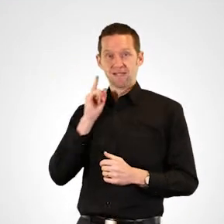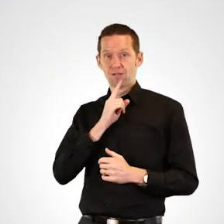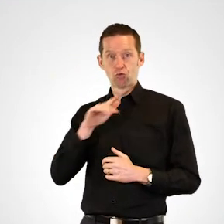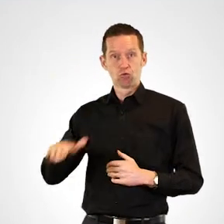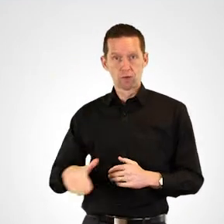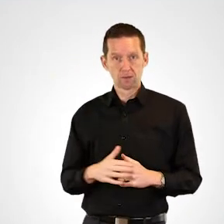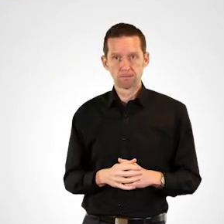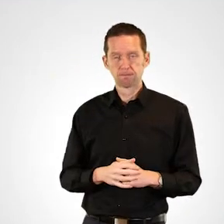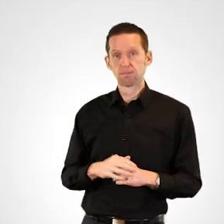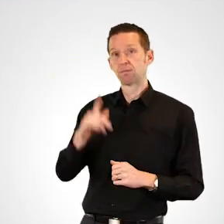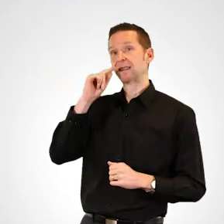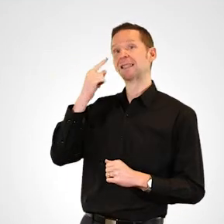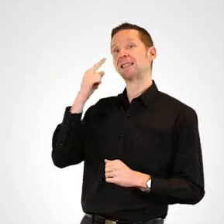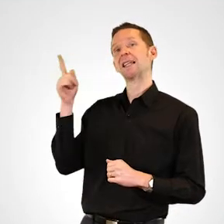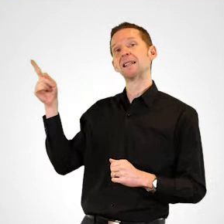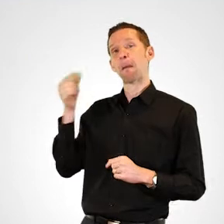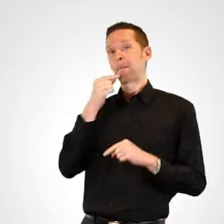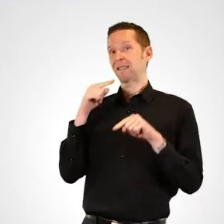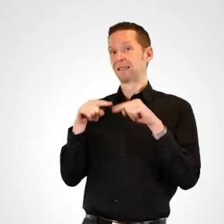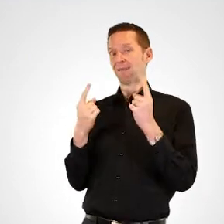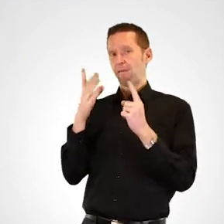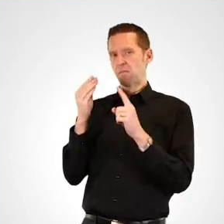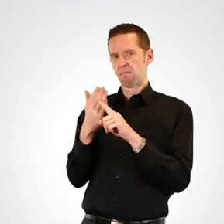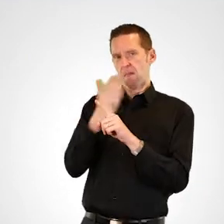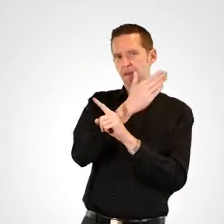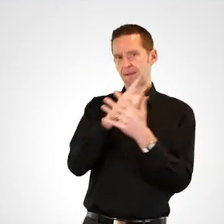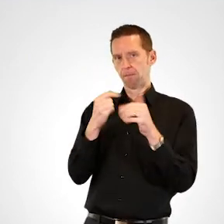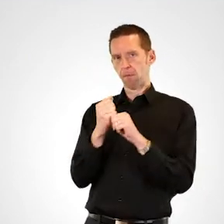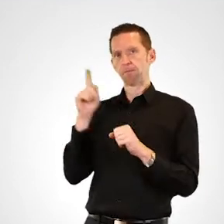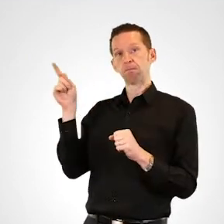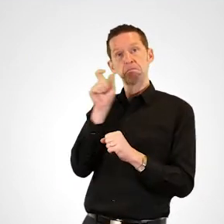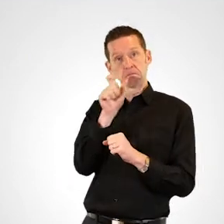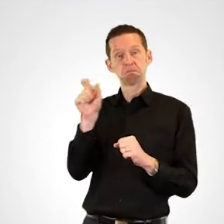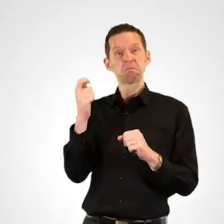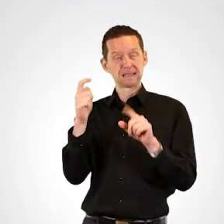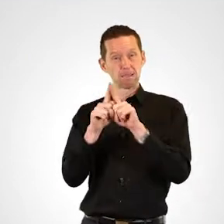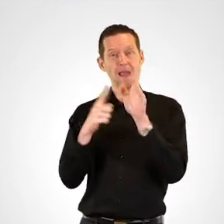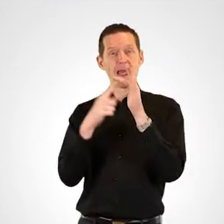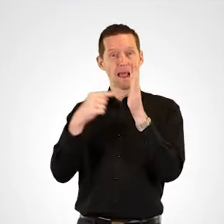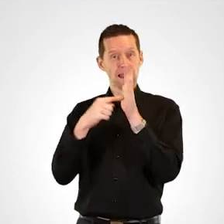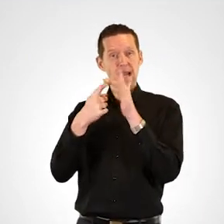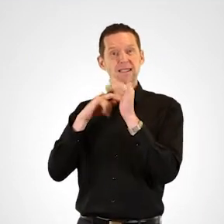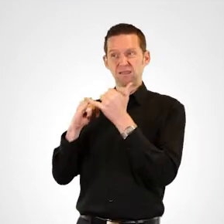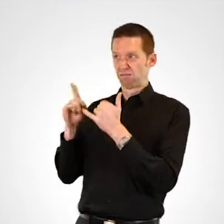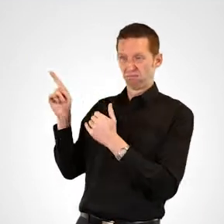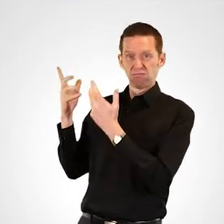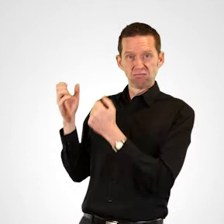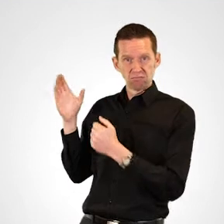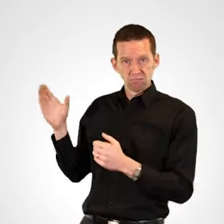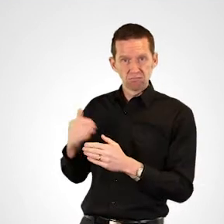And you can see how this looks different than the examples before, more letter-like symbols.